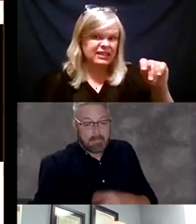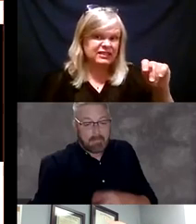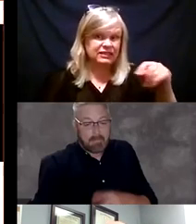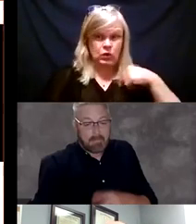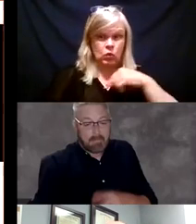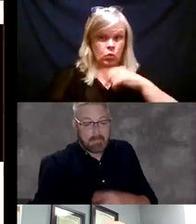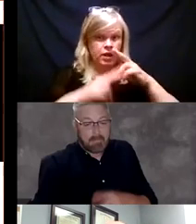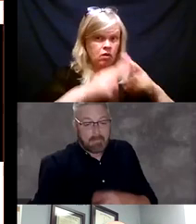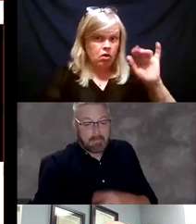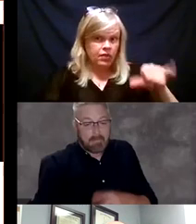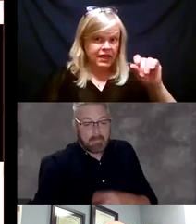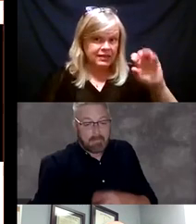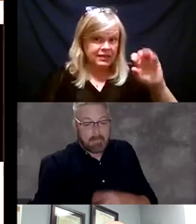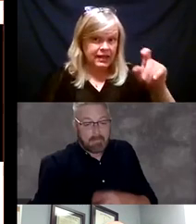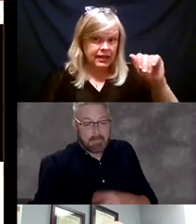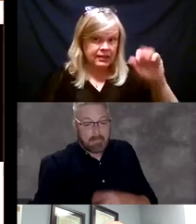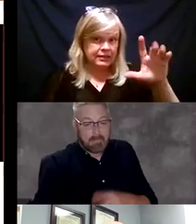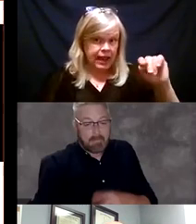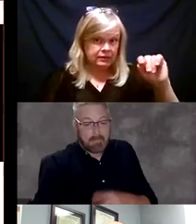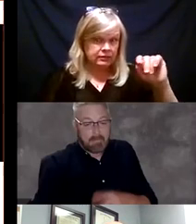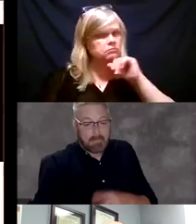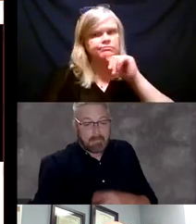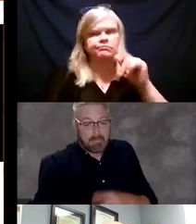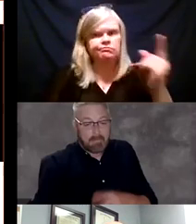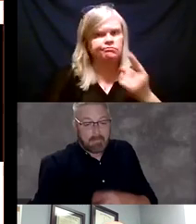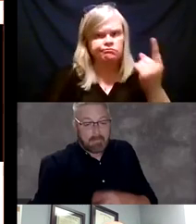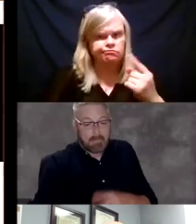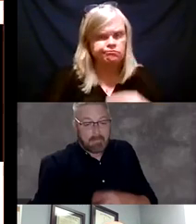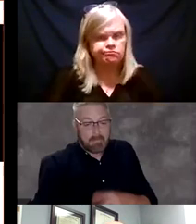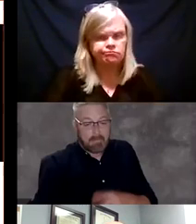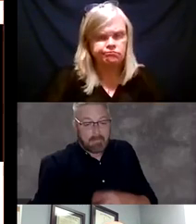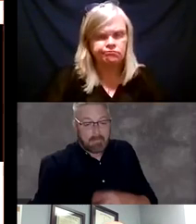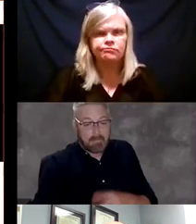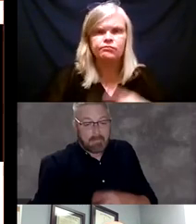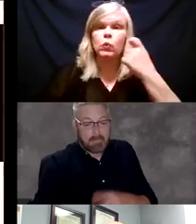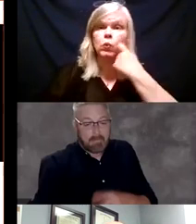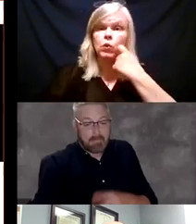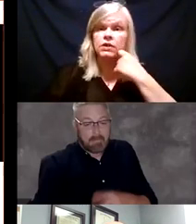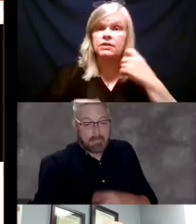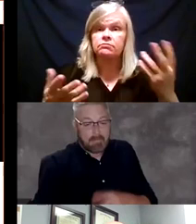SEX ACT. THEY DID IN THIS LEGISLATION